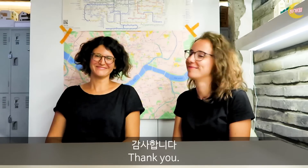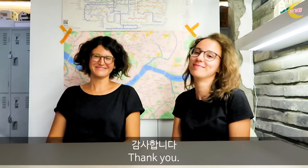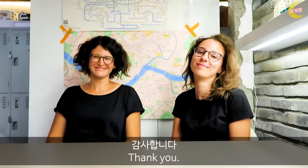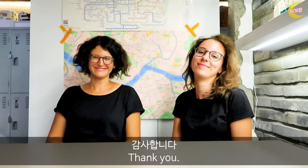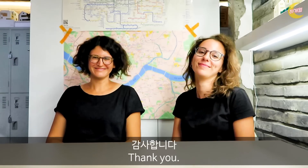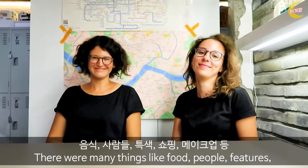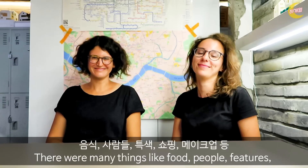(Is this sign right? Haha)